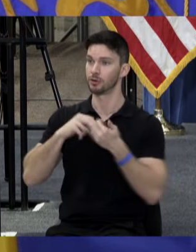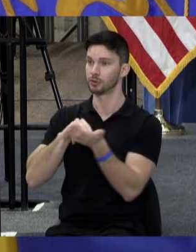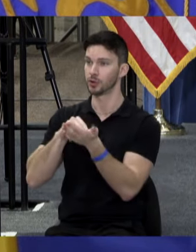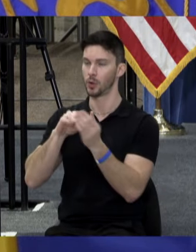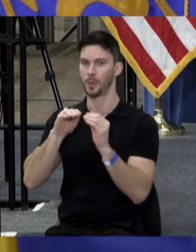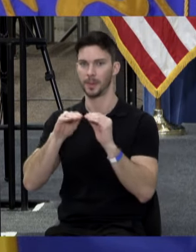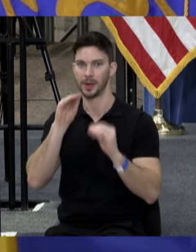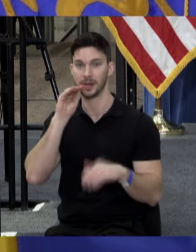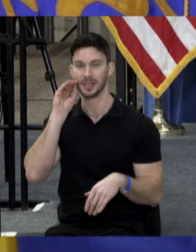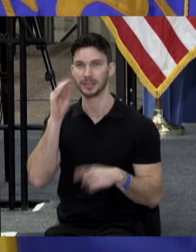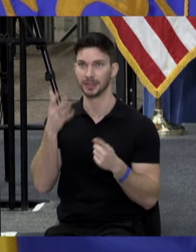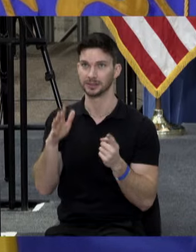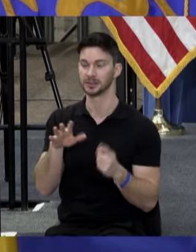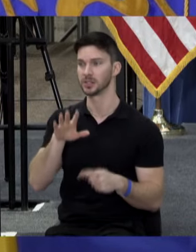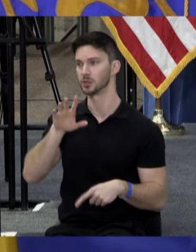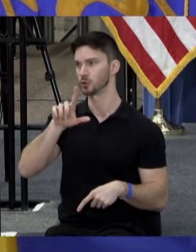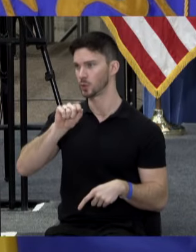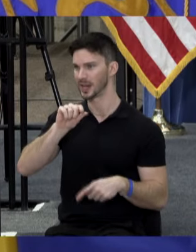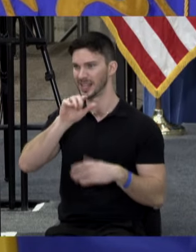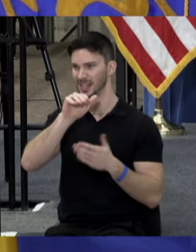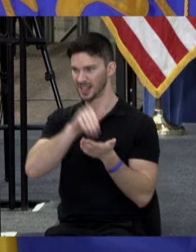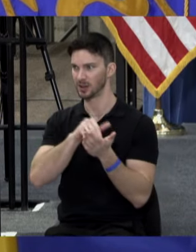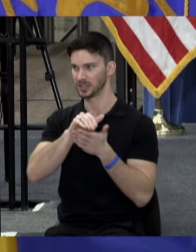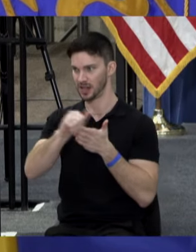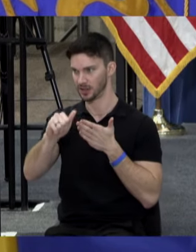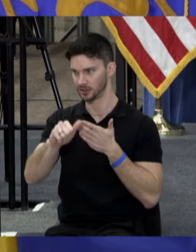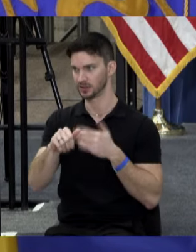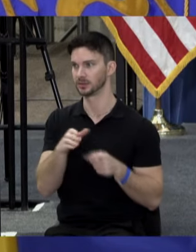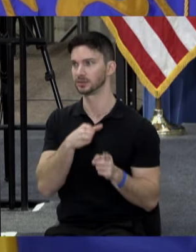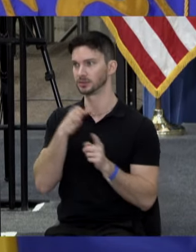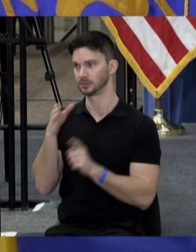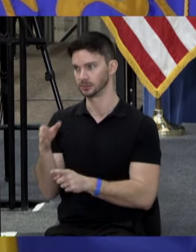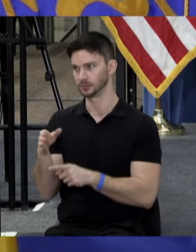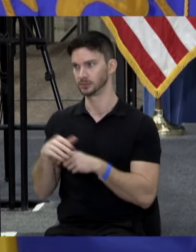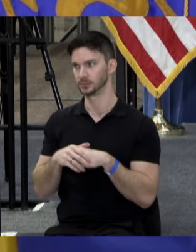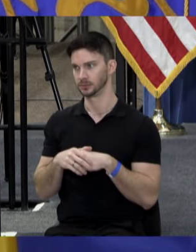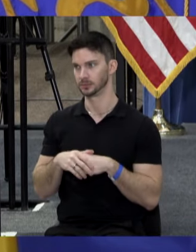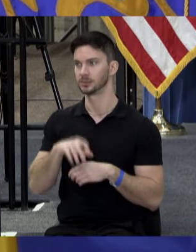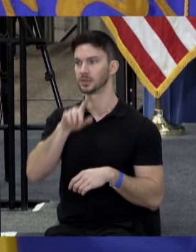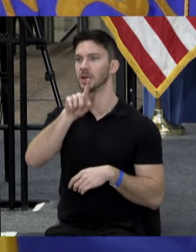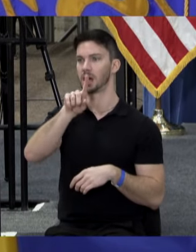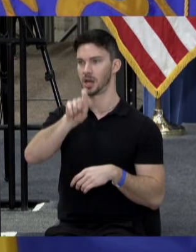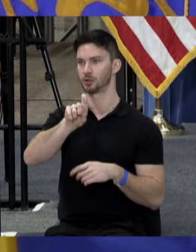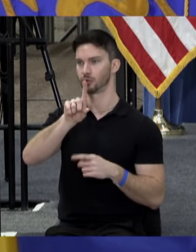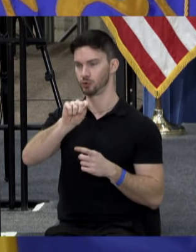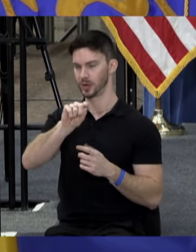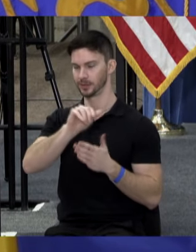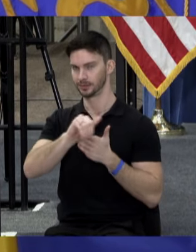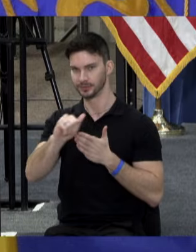about $47,000. That means we can support more than two people at home for the cost of one person in a